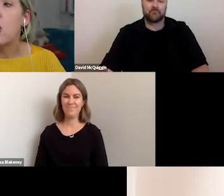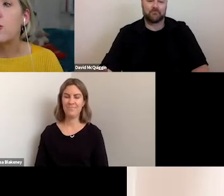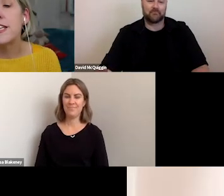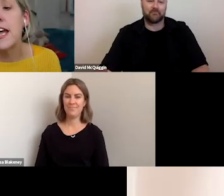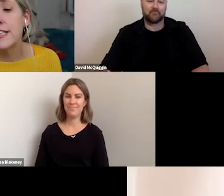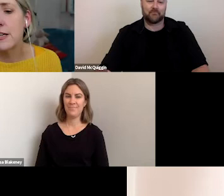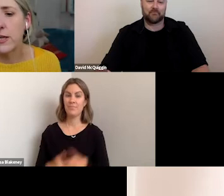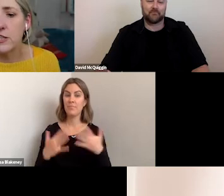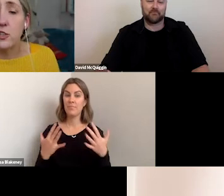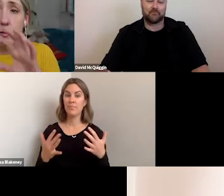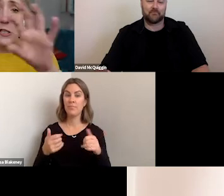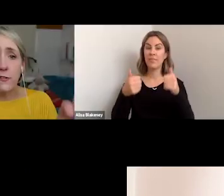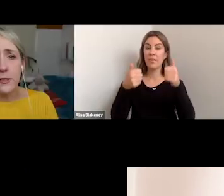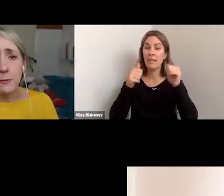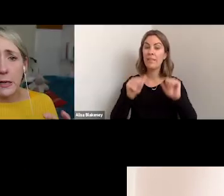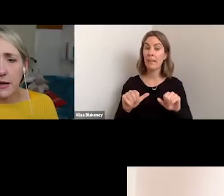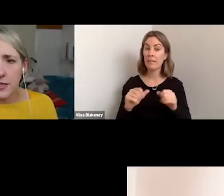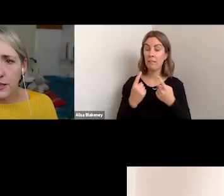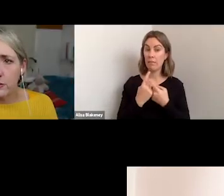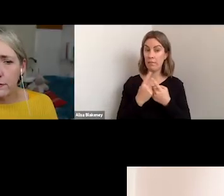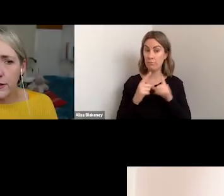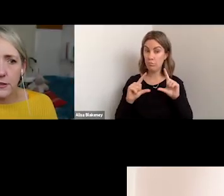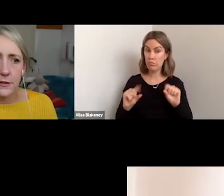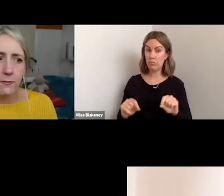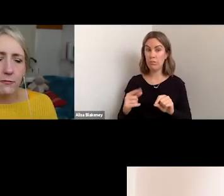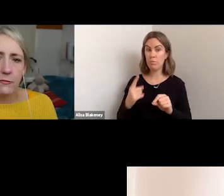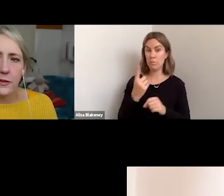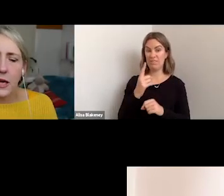So the next thing we need to do is once we've split up our psychographics